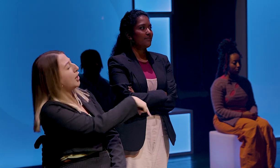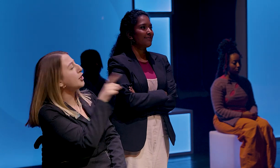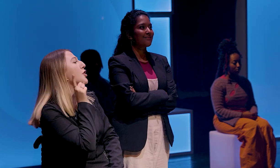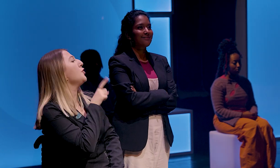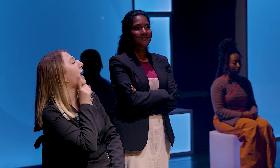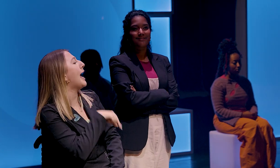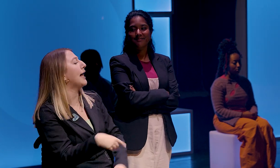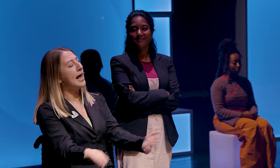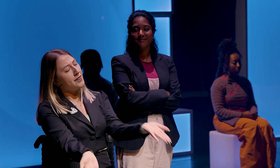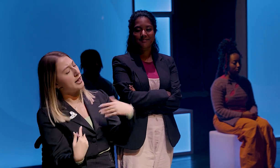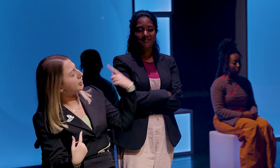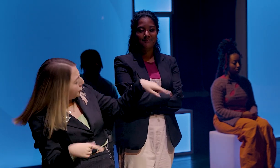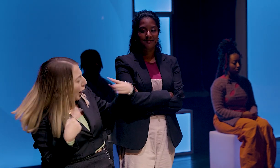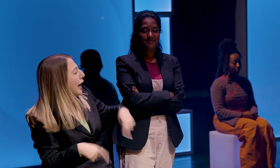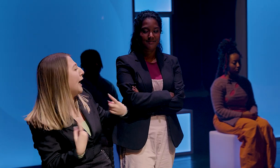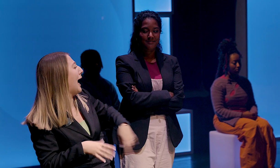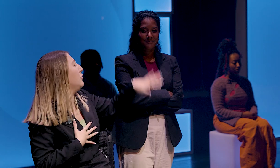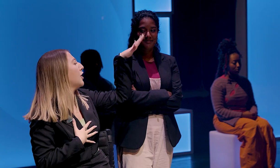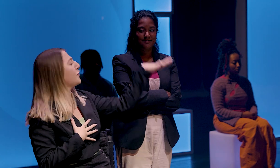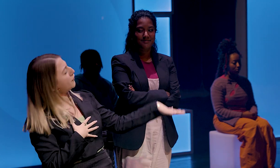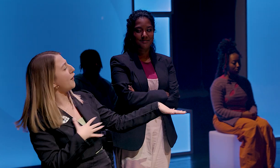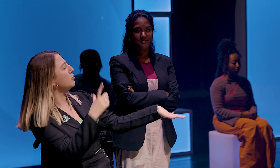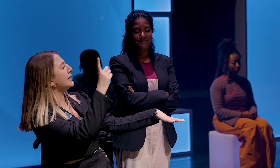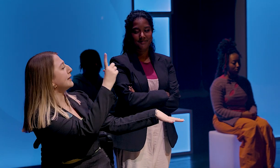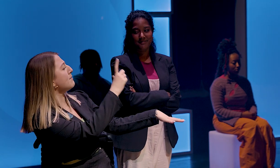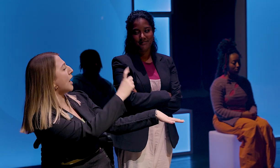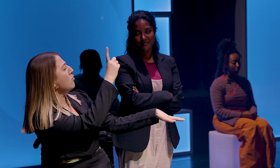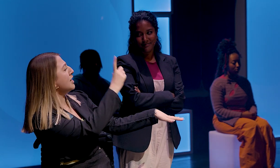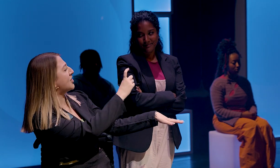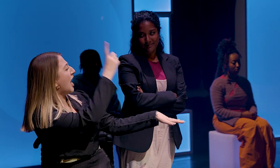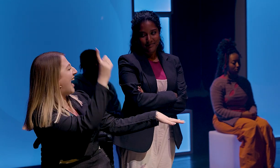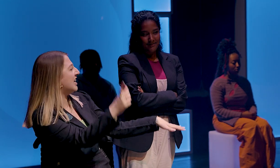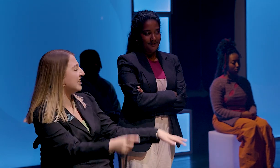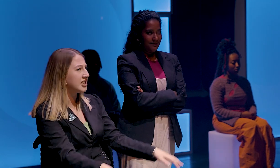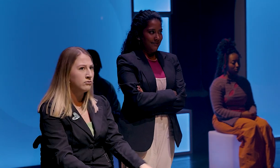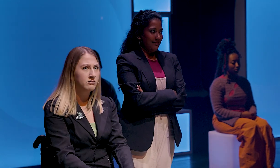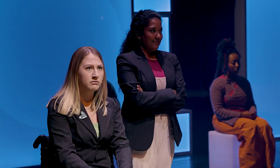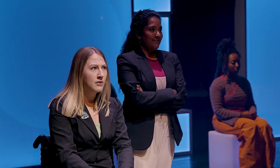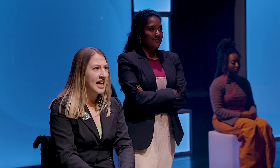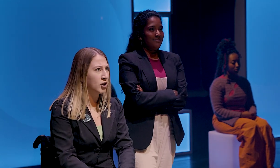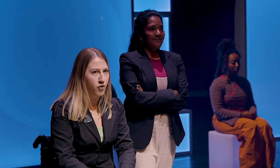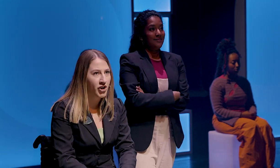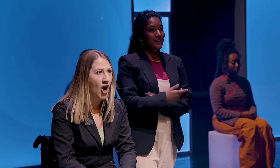you girl, the least you can allow is a few photies of me only child.' It's a running